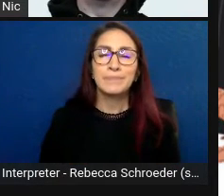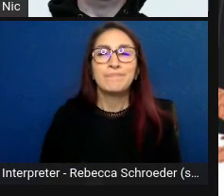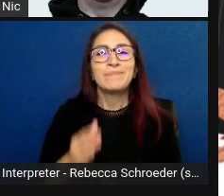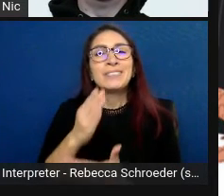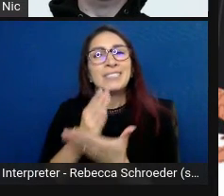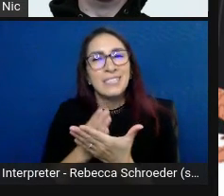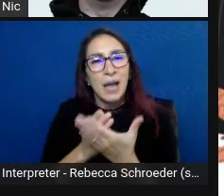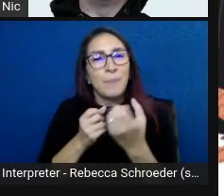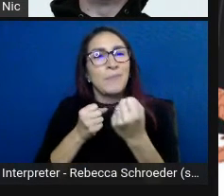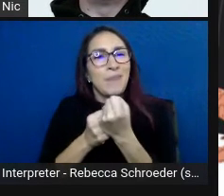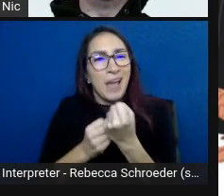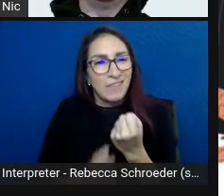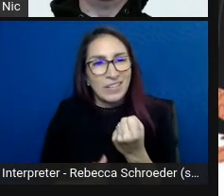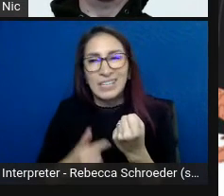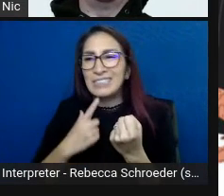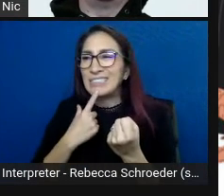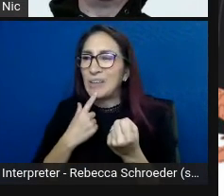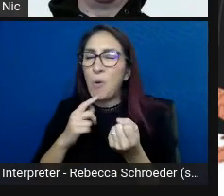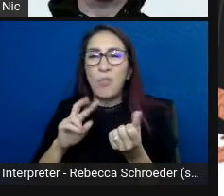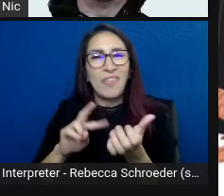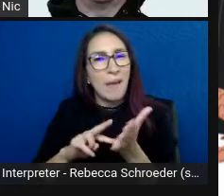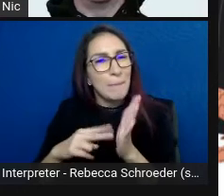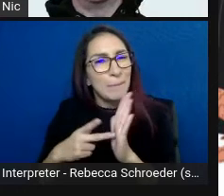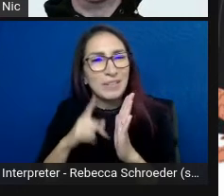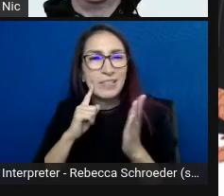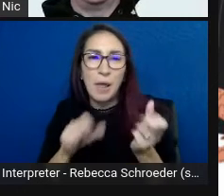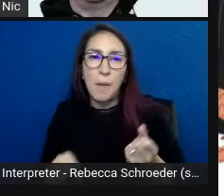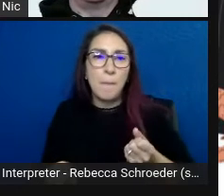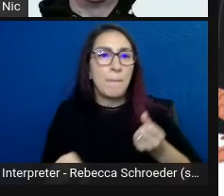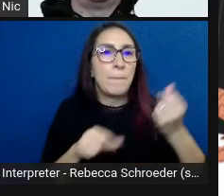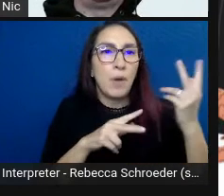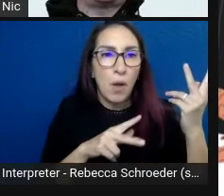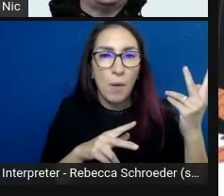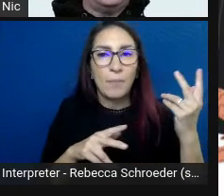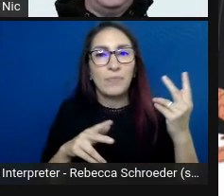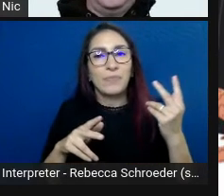we erase the need of folks with cognitive impairments.